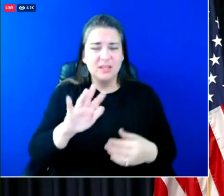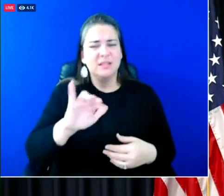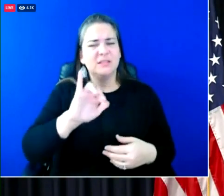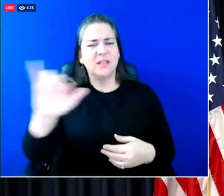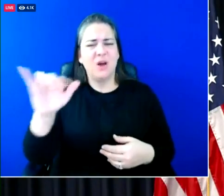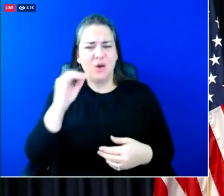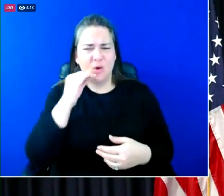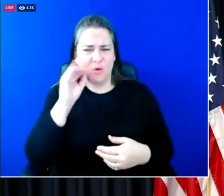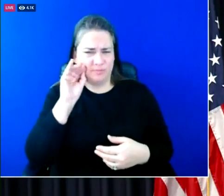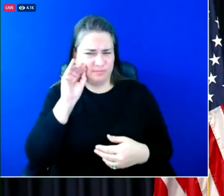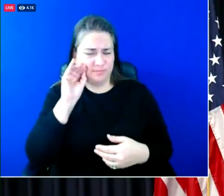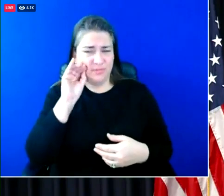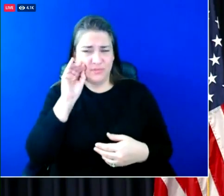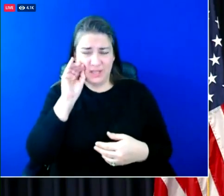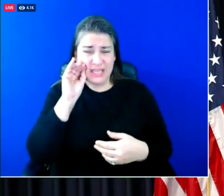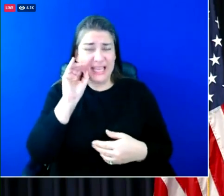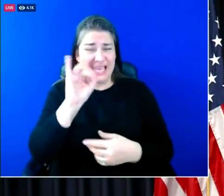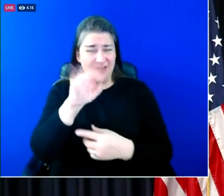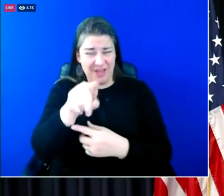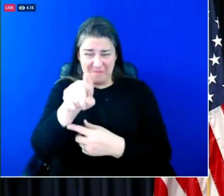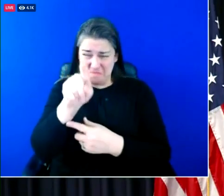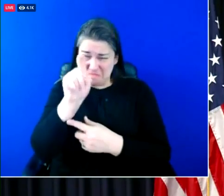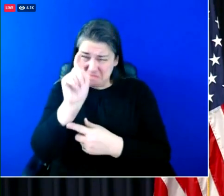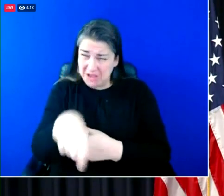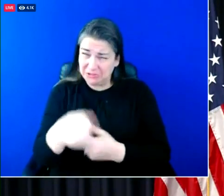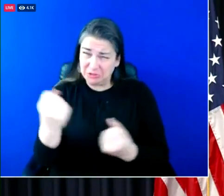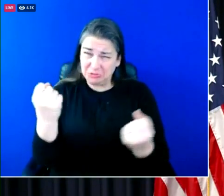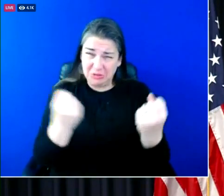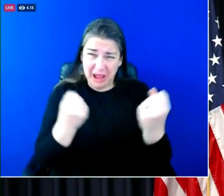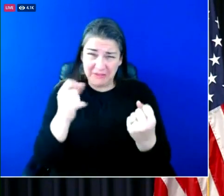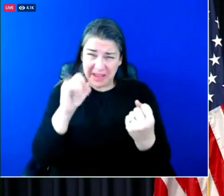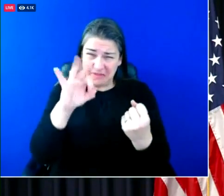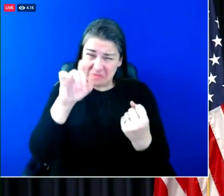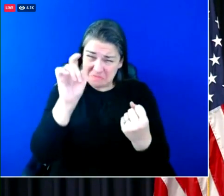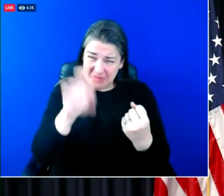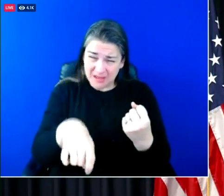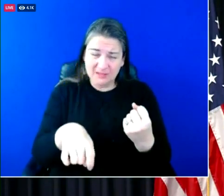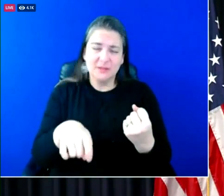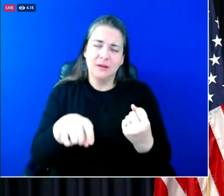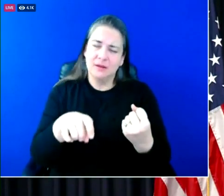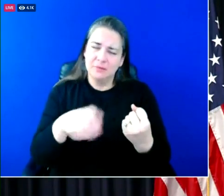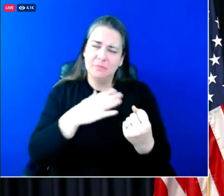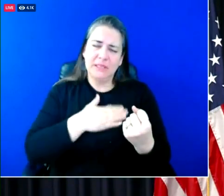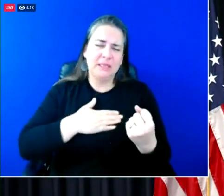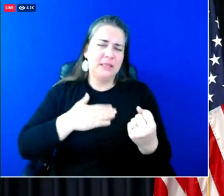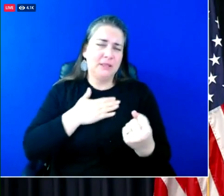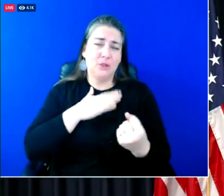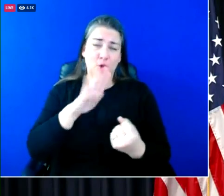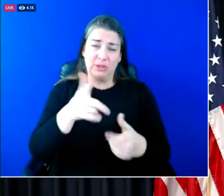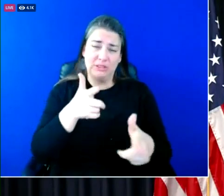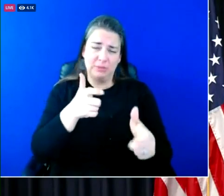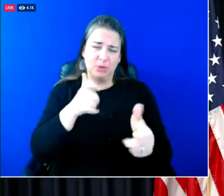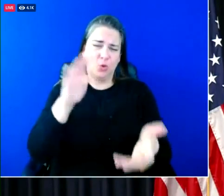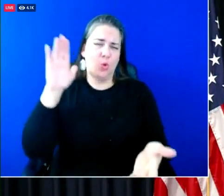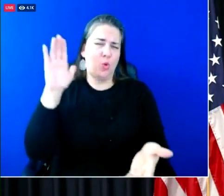be out, please be sure to reduce your speed. Give Cruz, give our crews space,